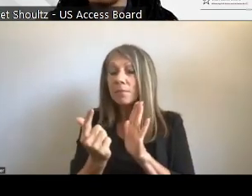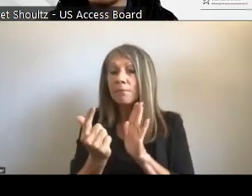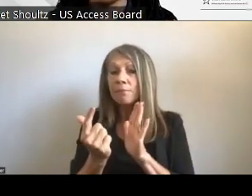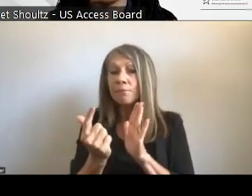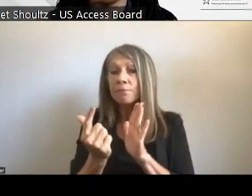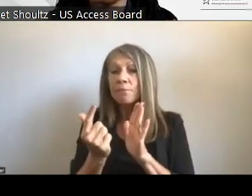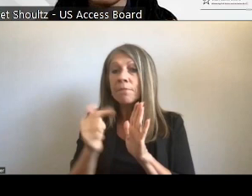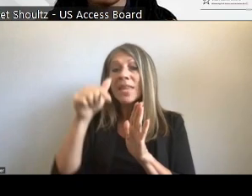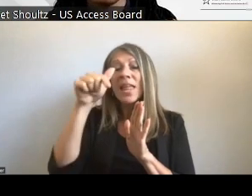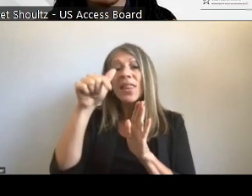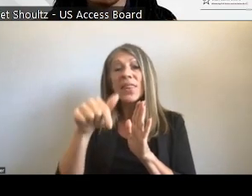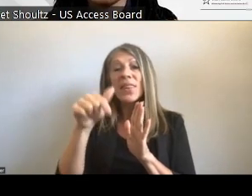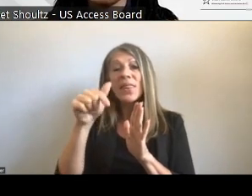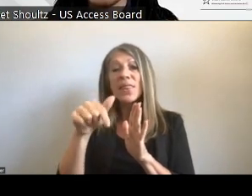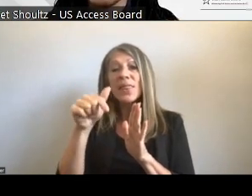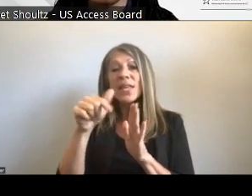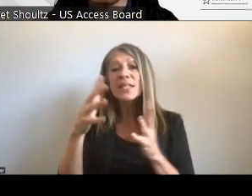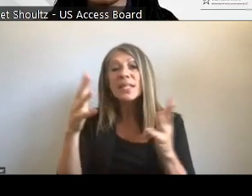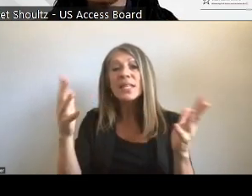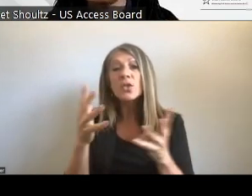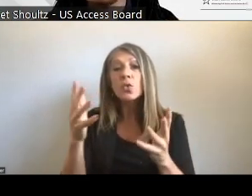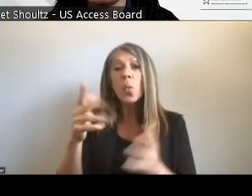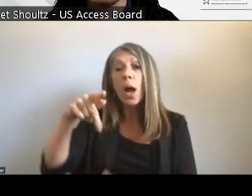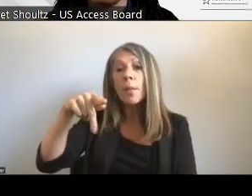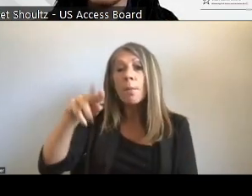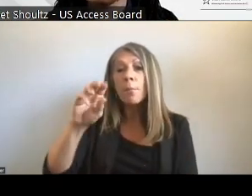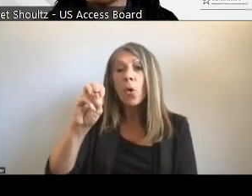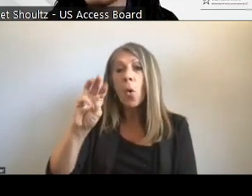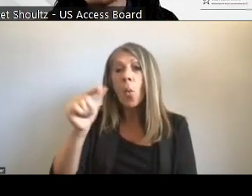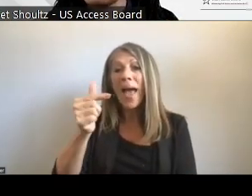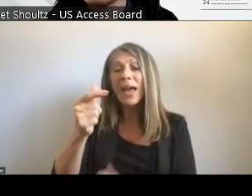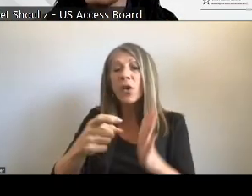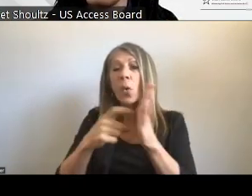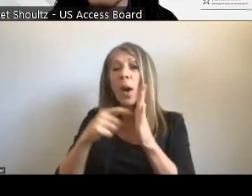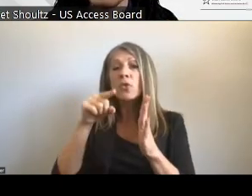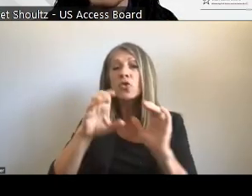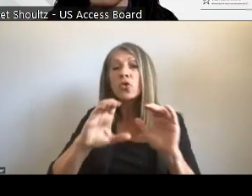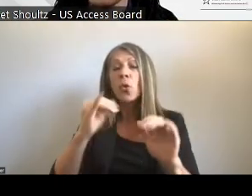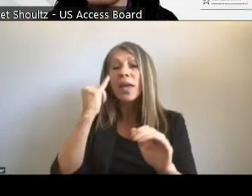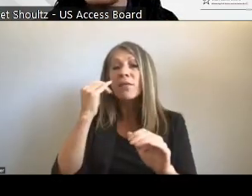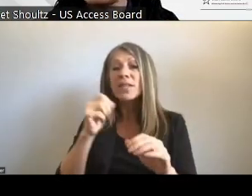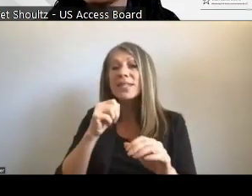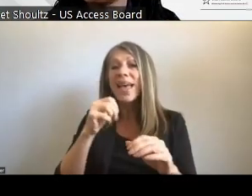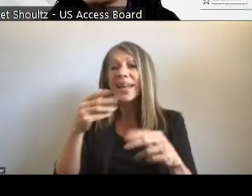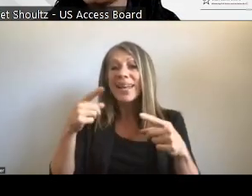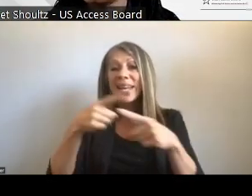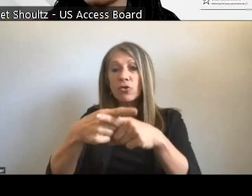this is what PROWAG requires you to do when this crosswalk is at an intersection. Either